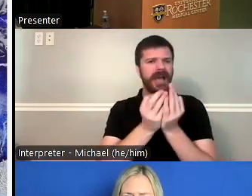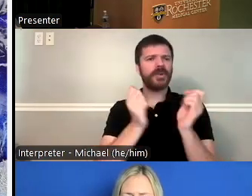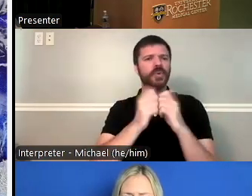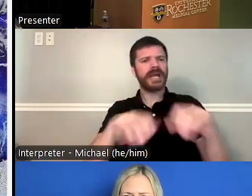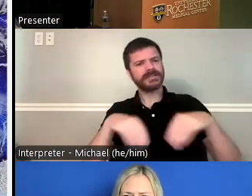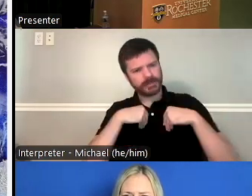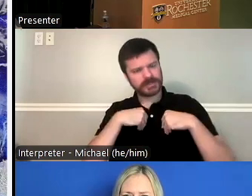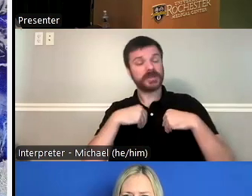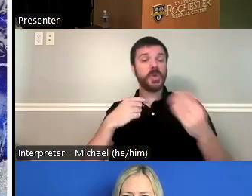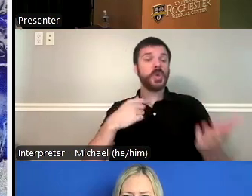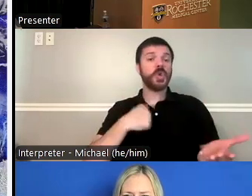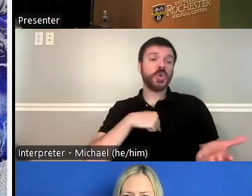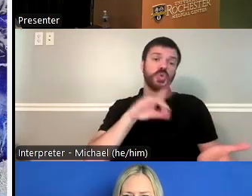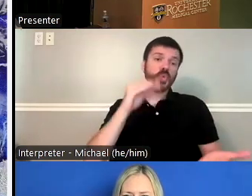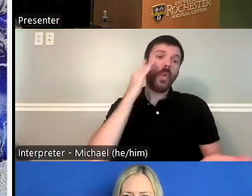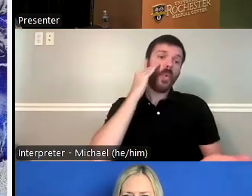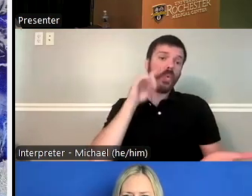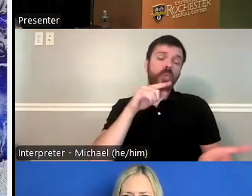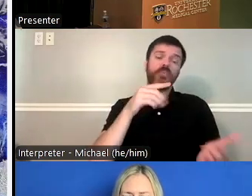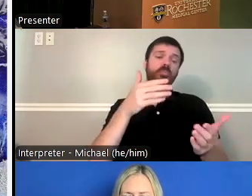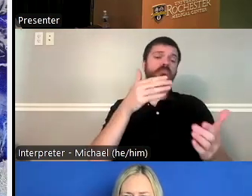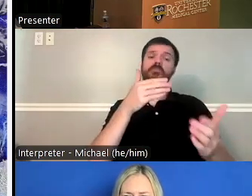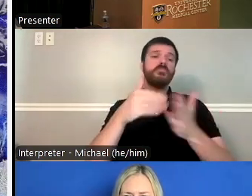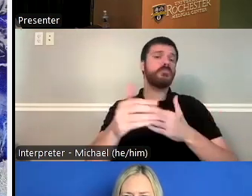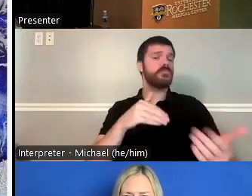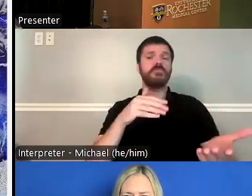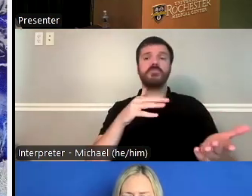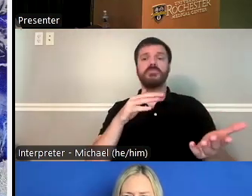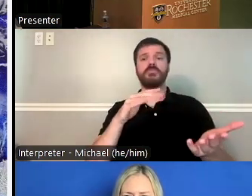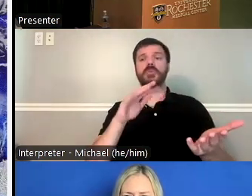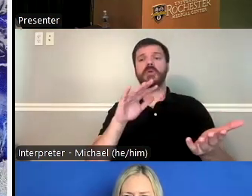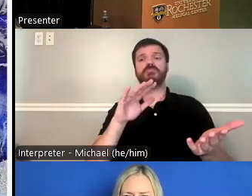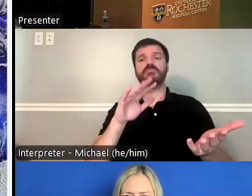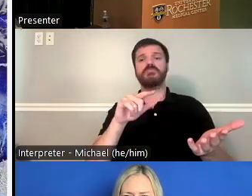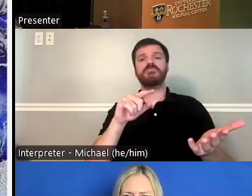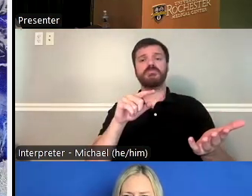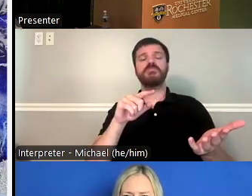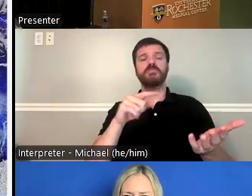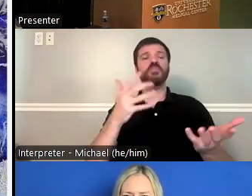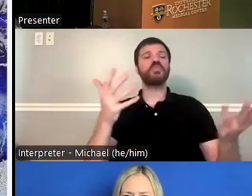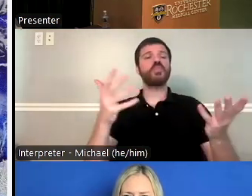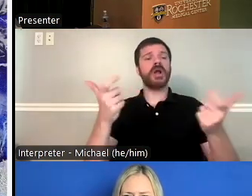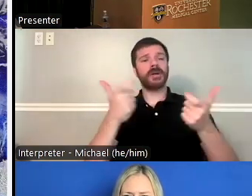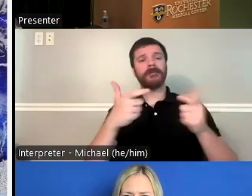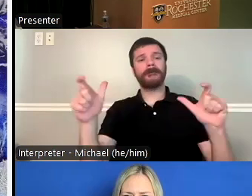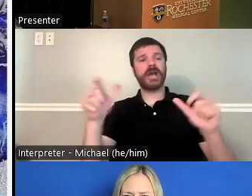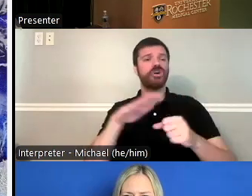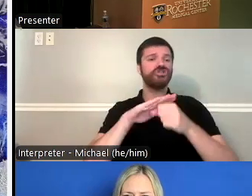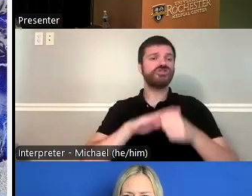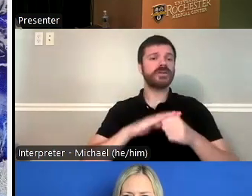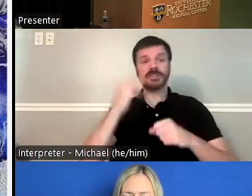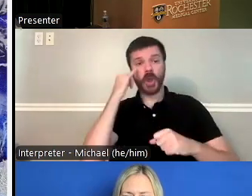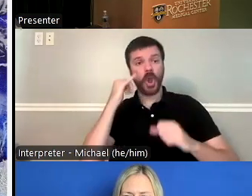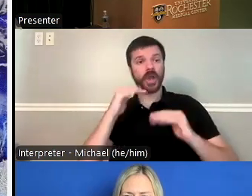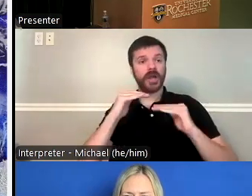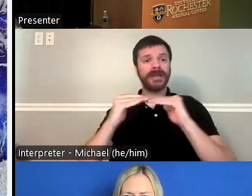do know that regardless of what um what the major stressors were if they were peer stressors or or